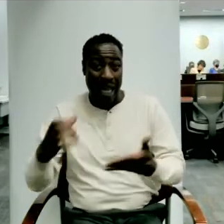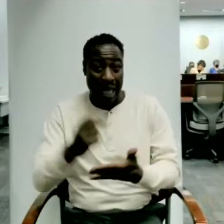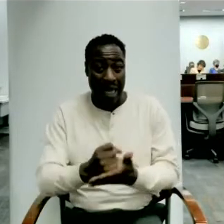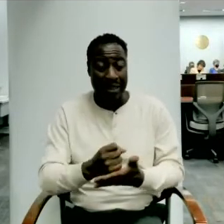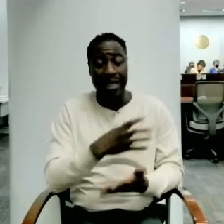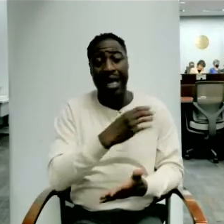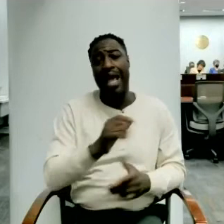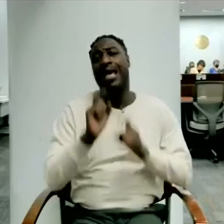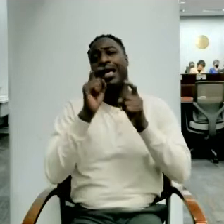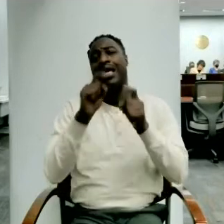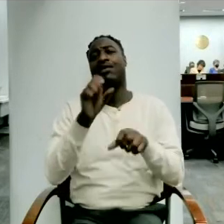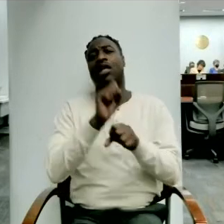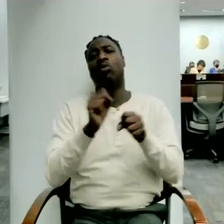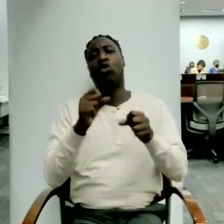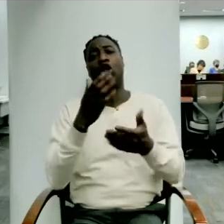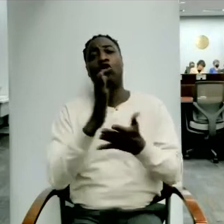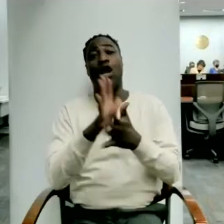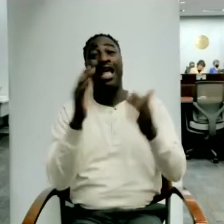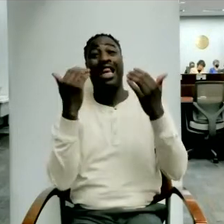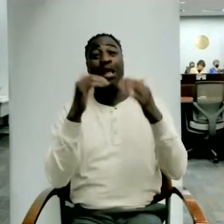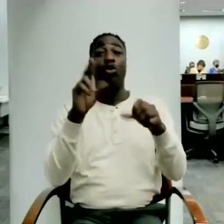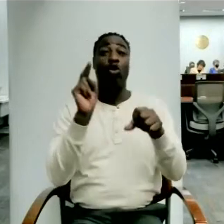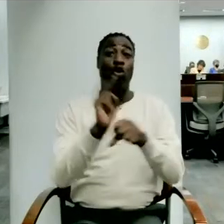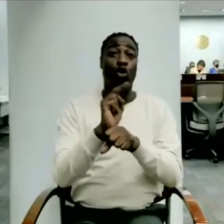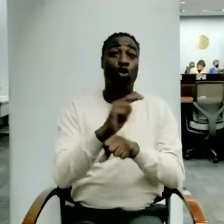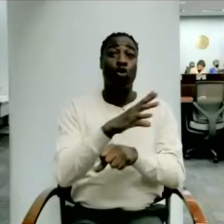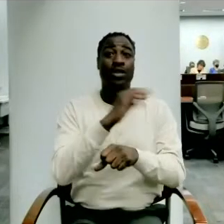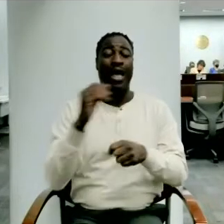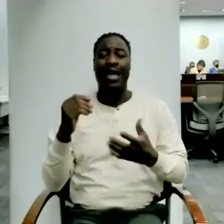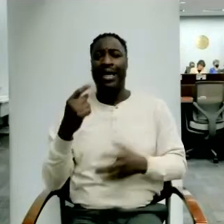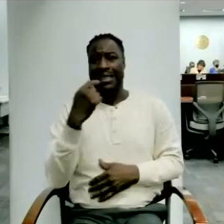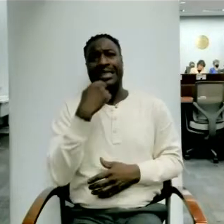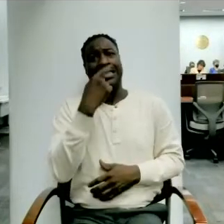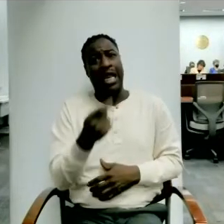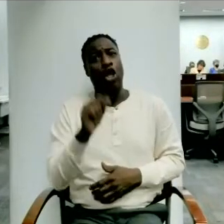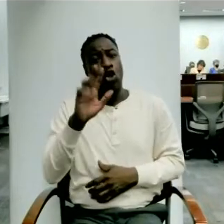further gives employees the right to limit the use and disclosure of sensitive personal information.